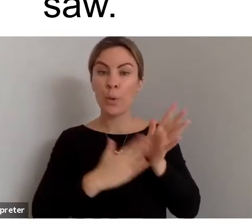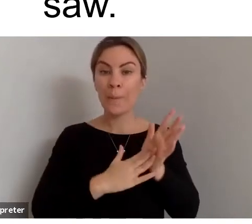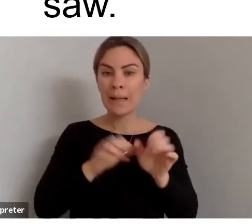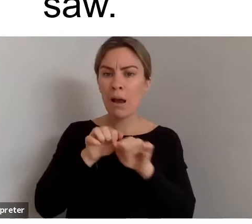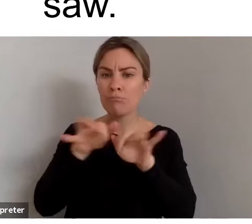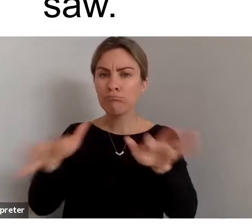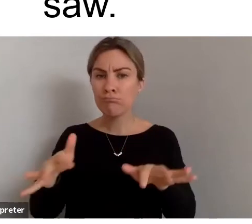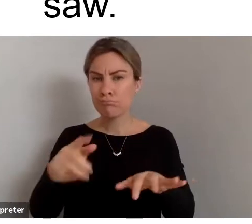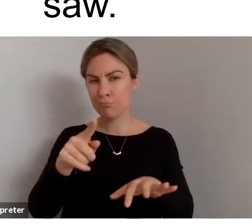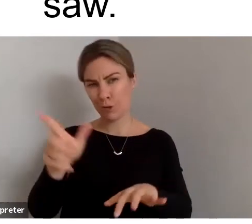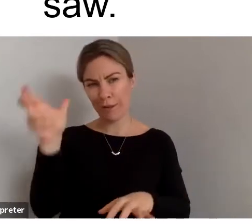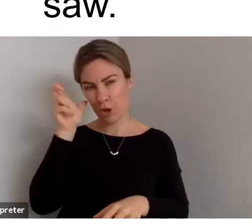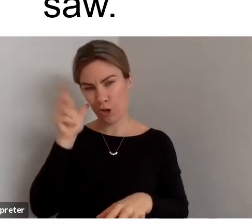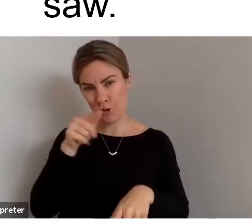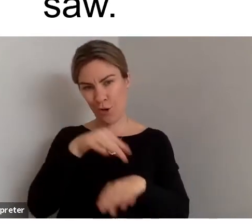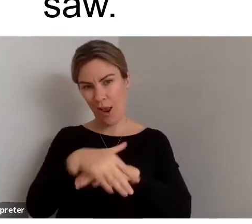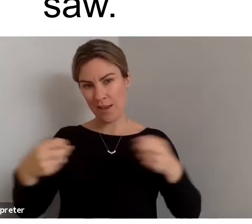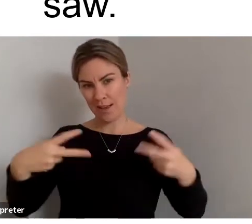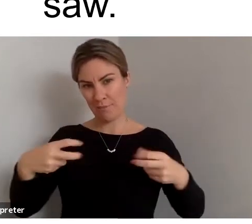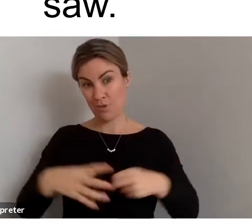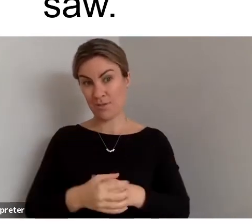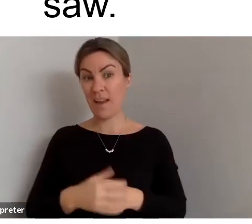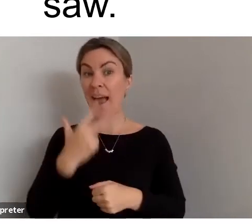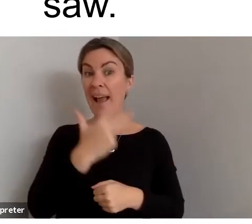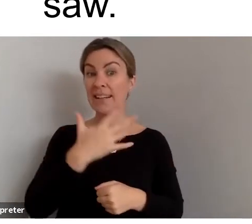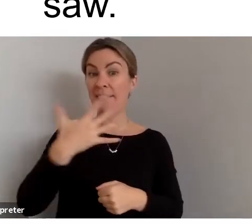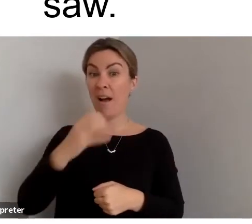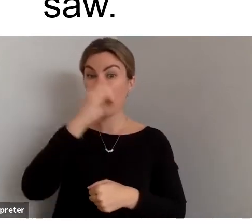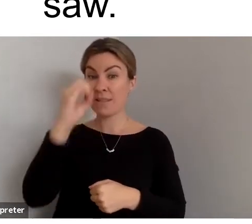85% of Facebook videos and watch from it.